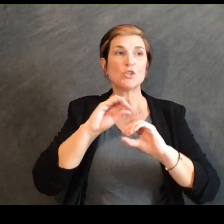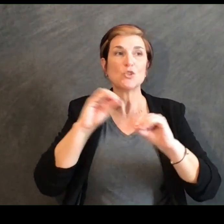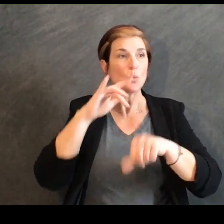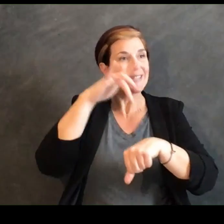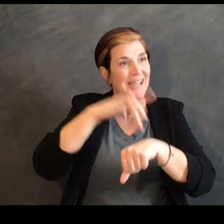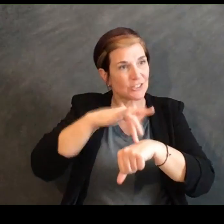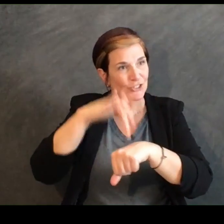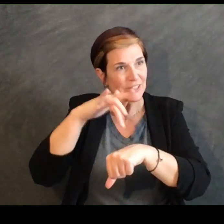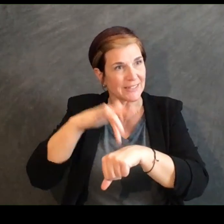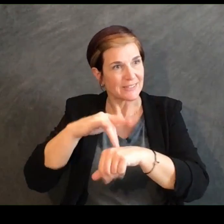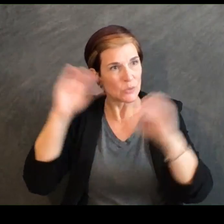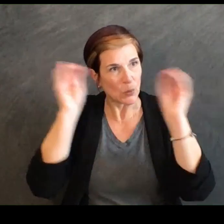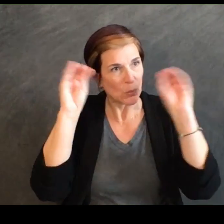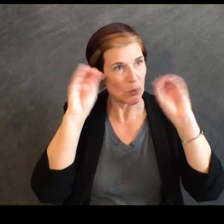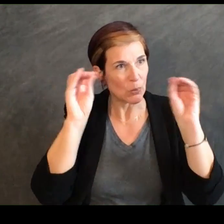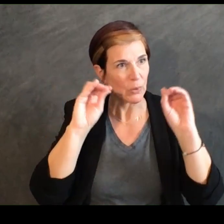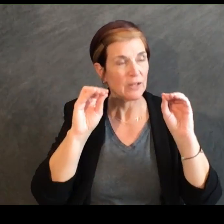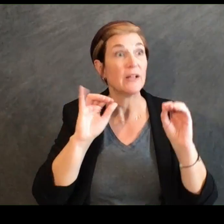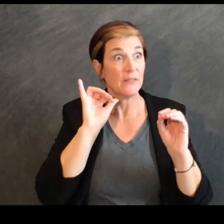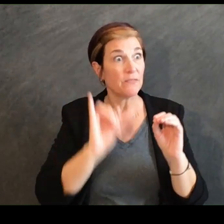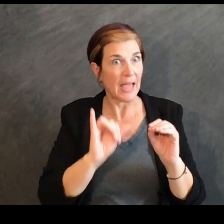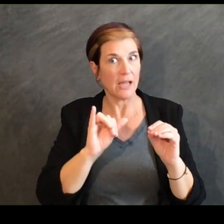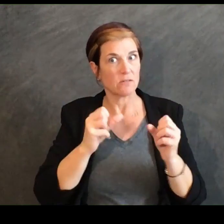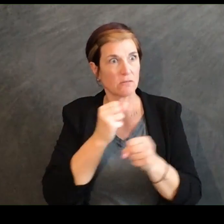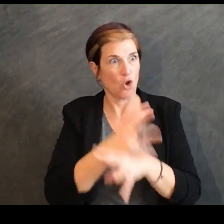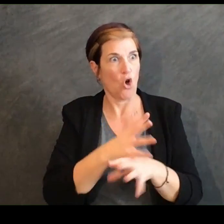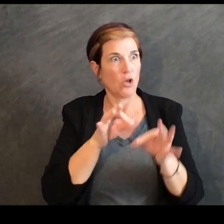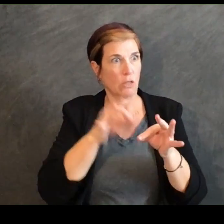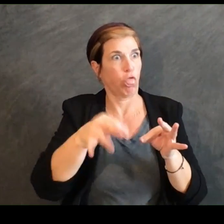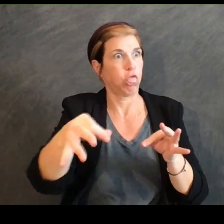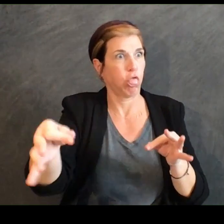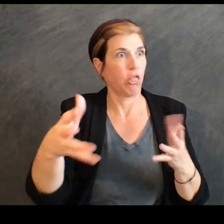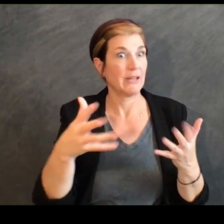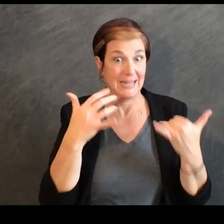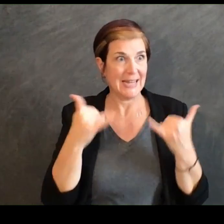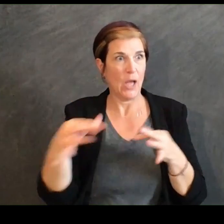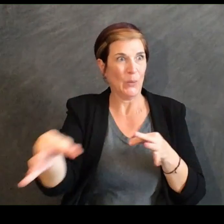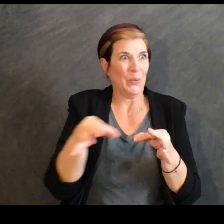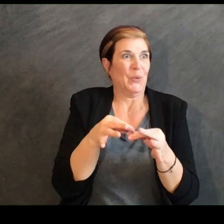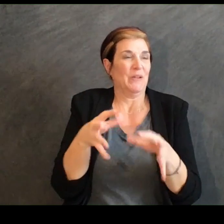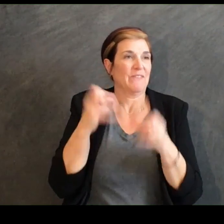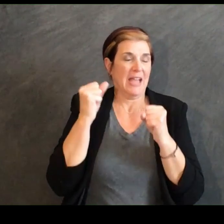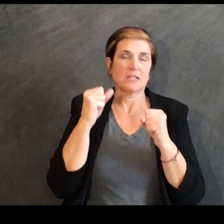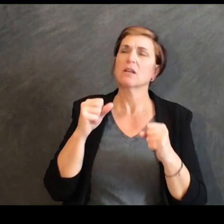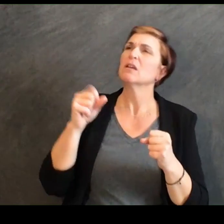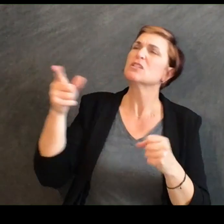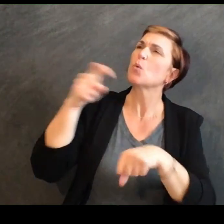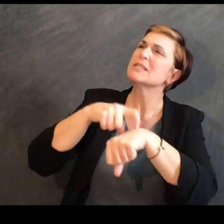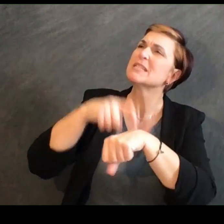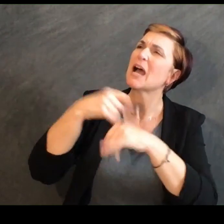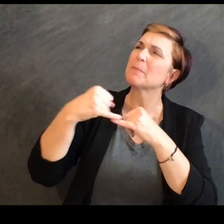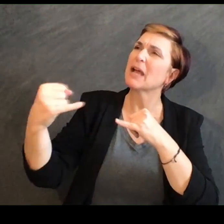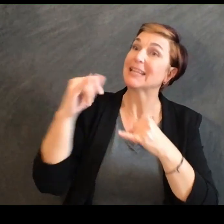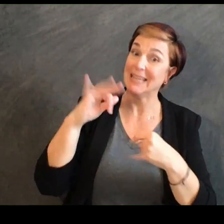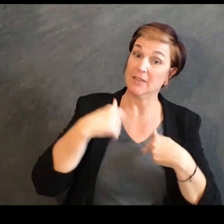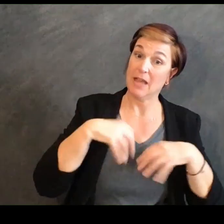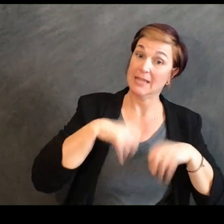the test results and so with that what's the timeline like from when you're tested to when you get results like next week what should people expect well with